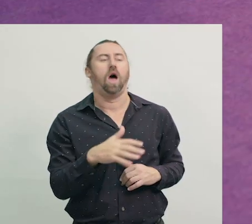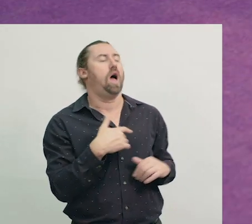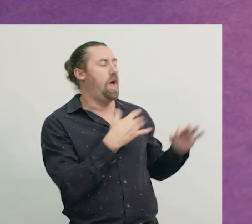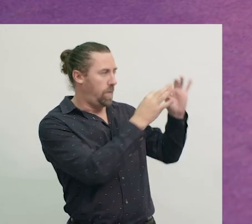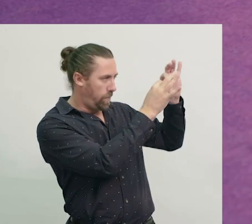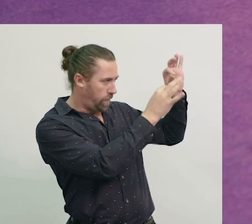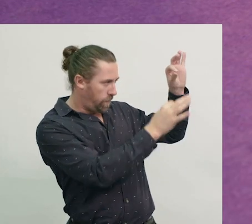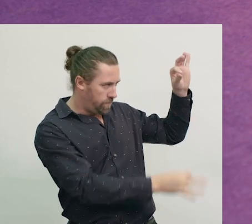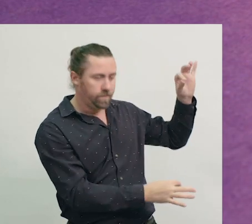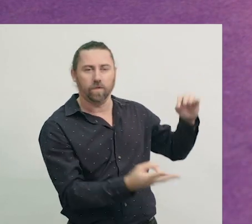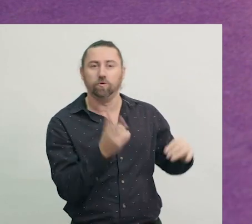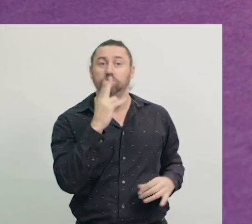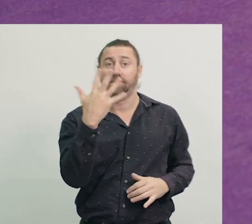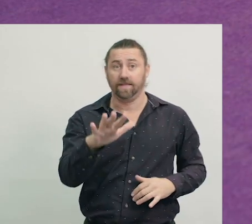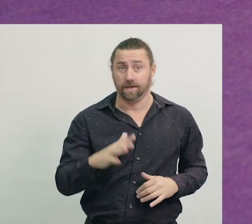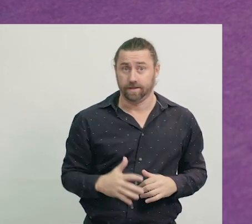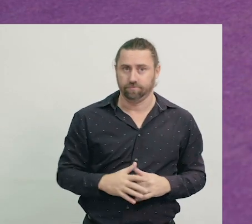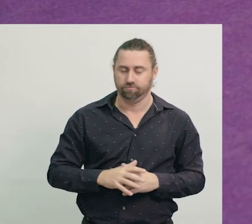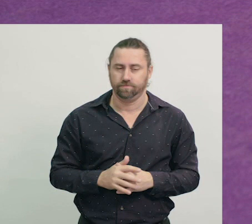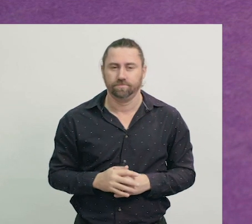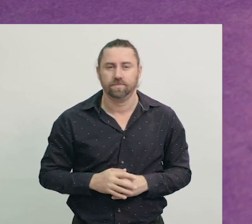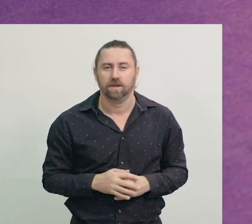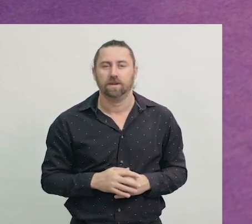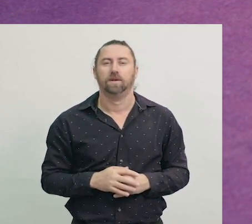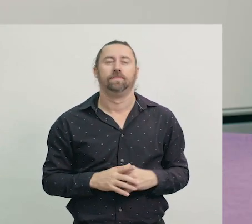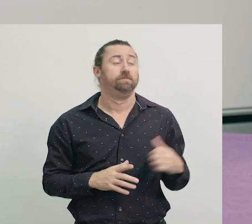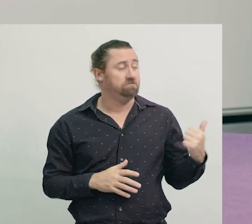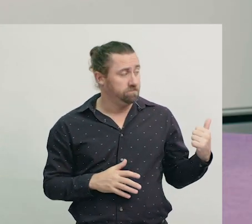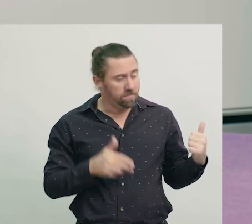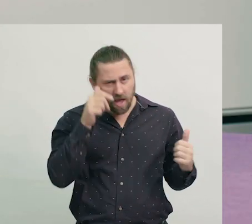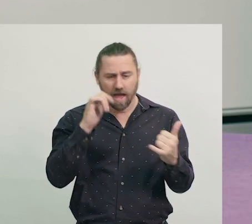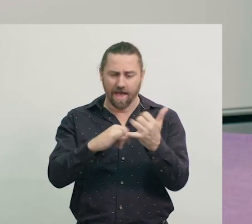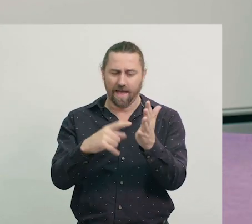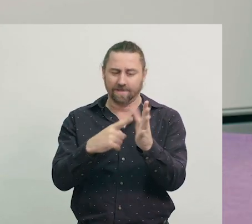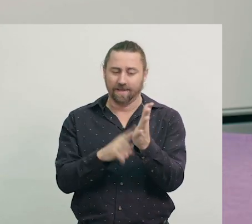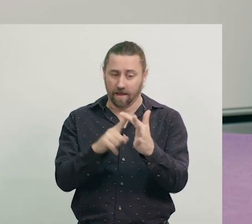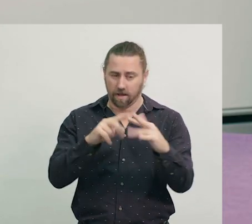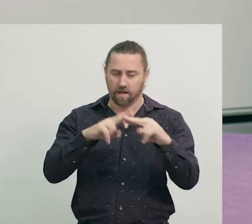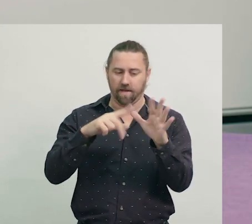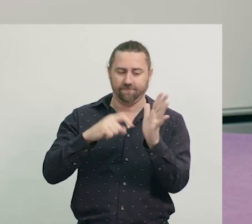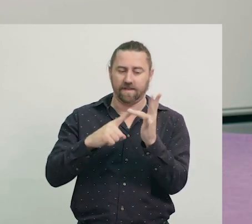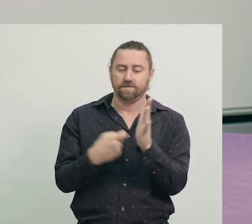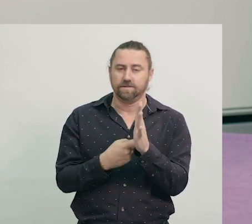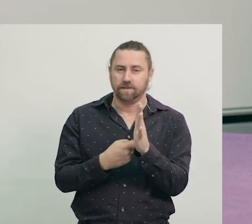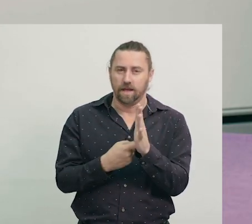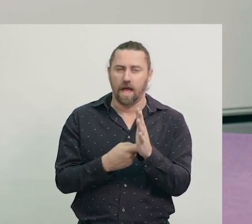Let's draw that along the width. Now that I know the scale factor, I can use reduction,